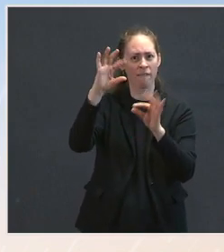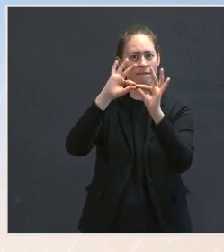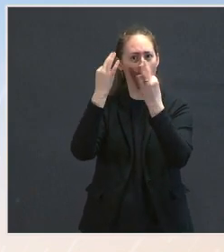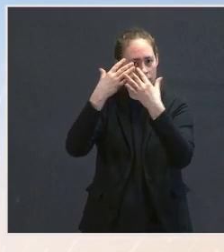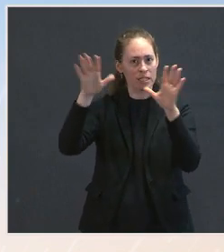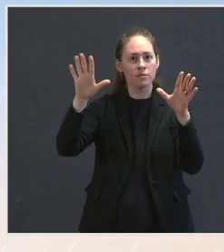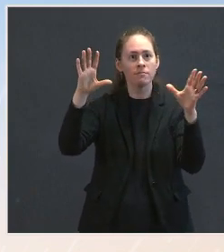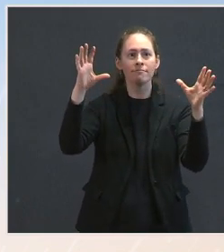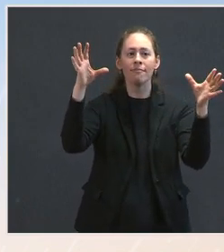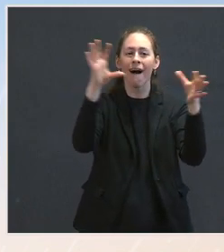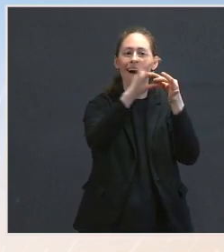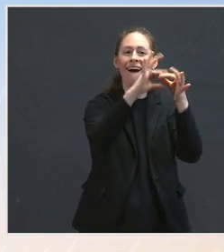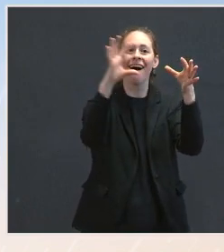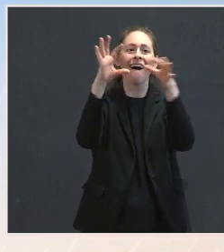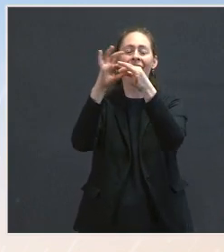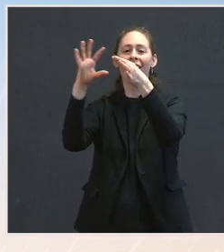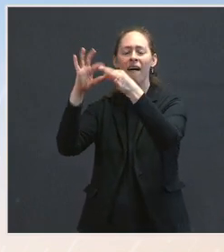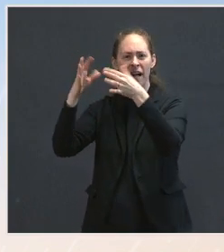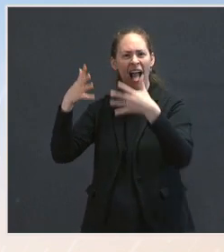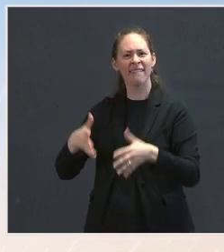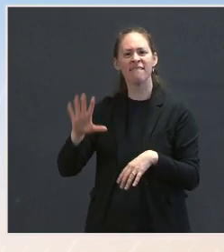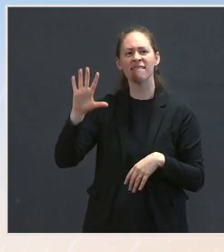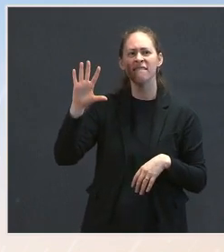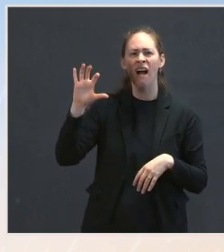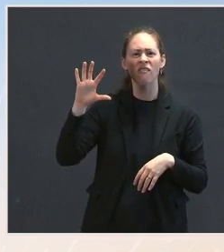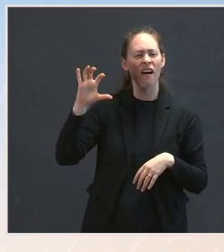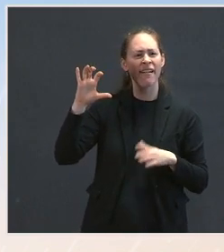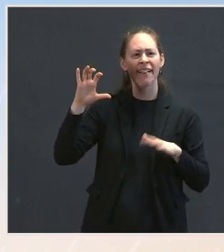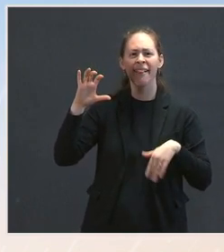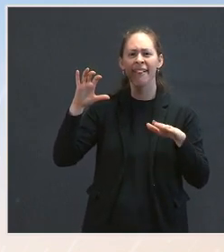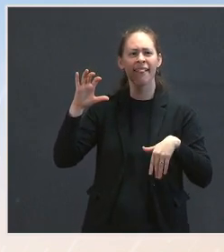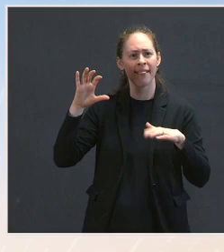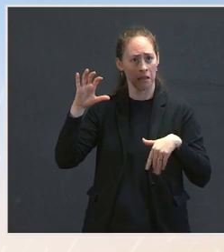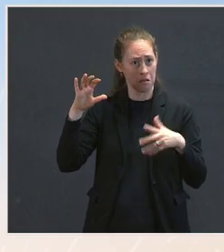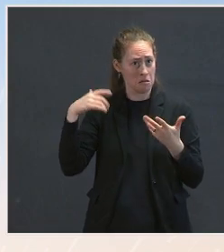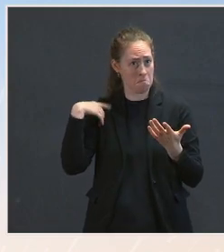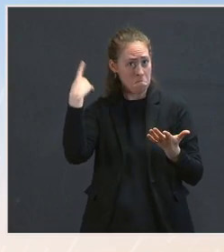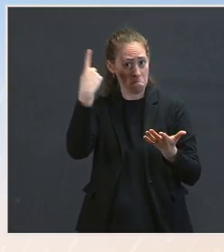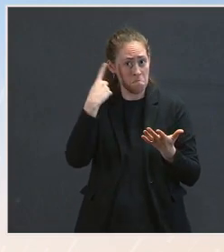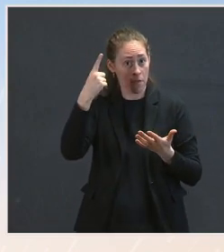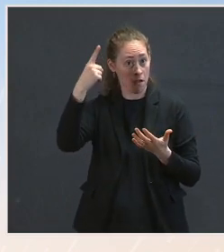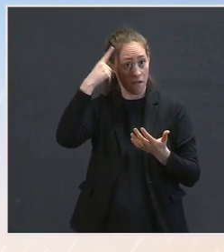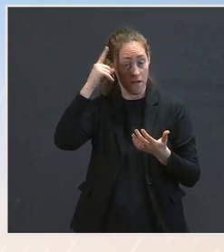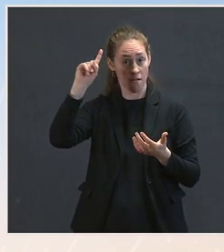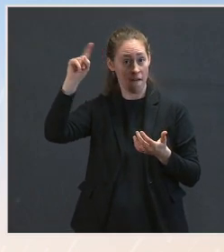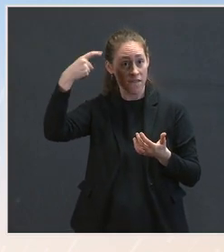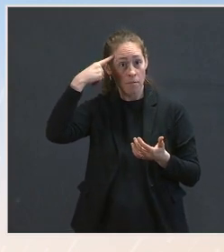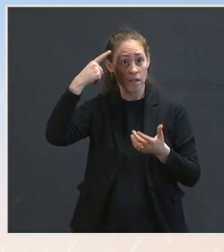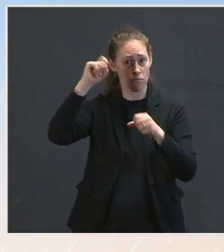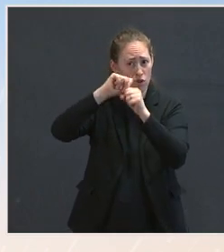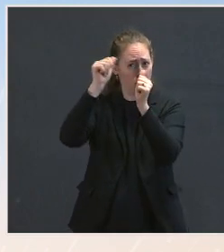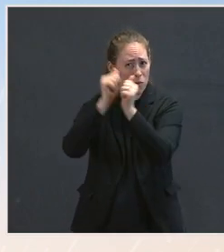Has the government been working with those pro bono lawyers, as well, to get that process going? Ms. Psaki: Well, this program is being overseen --